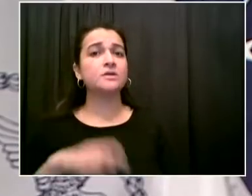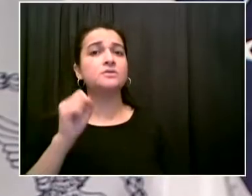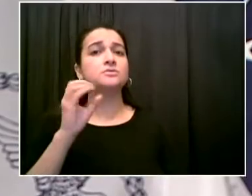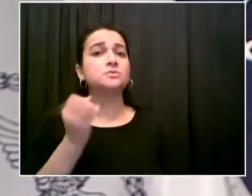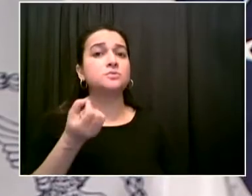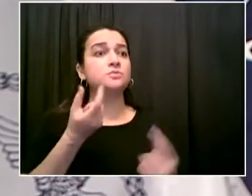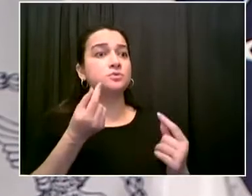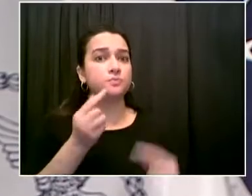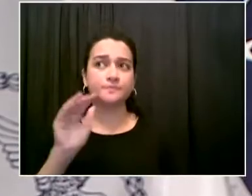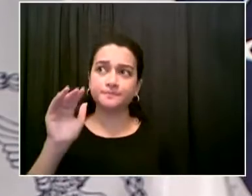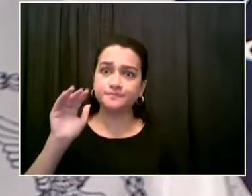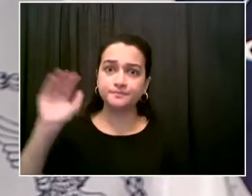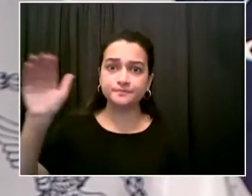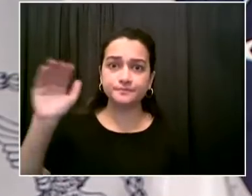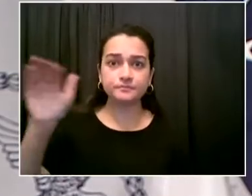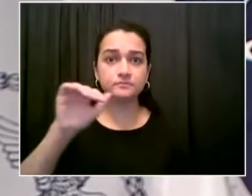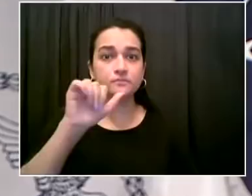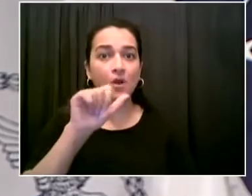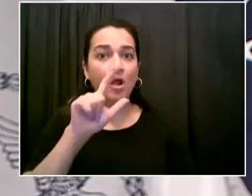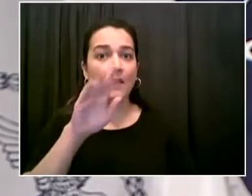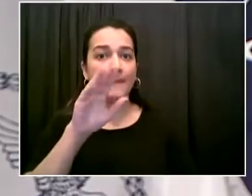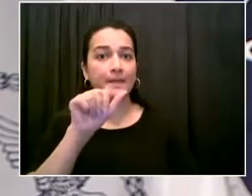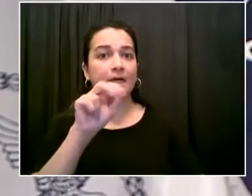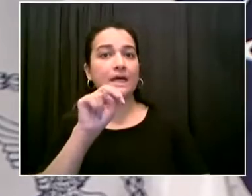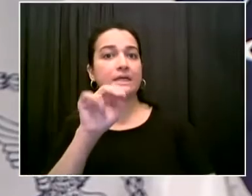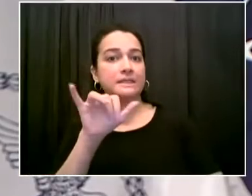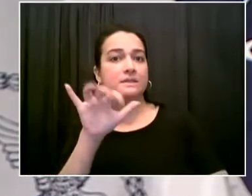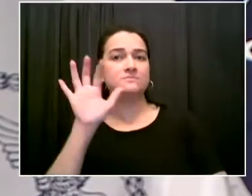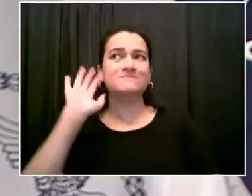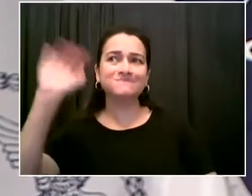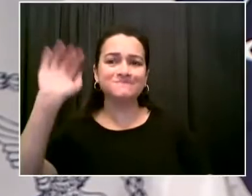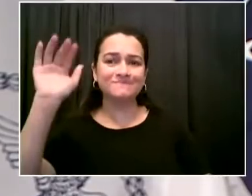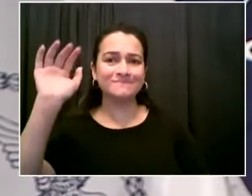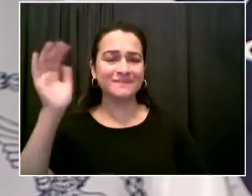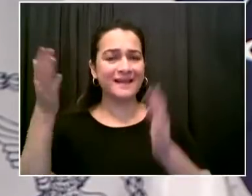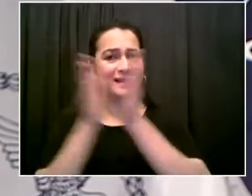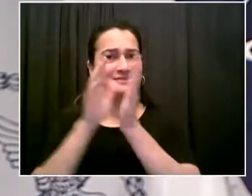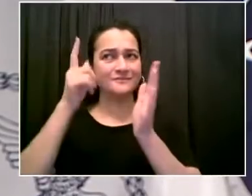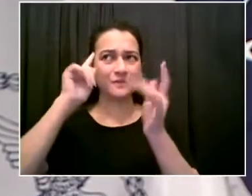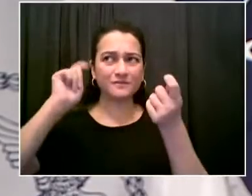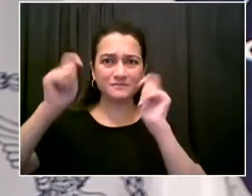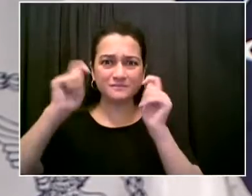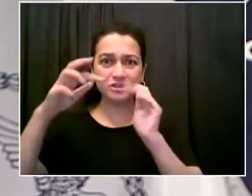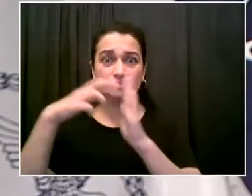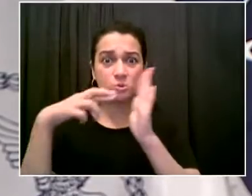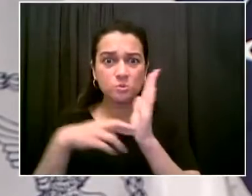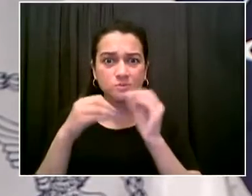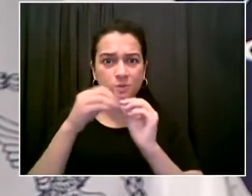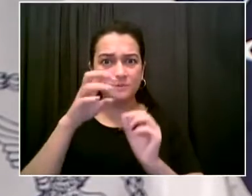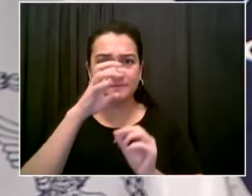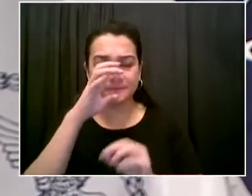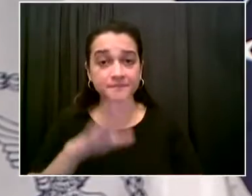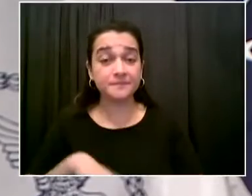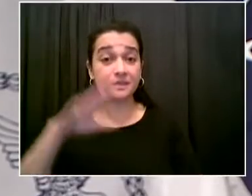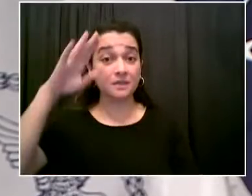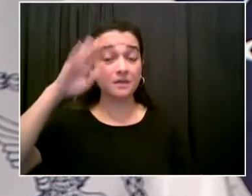RESPONSIBLE FOR A LOT OF DEATH. SO WHAT CAN YOU DO IS MAYOR CAN YOU GO TO ALBANY AND ASKED FOR